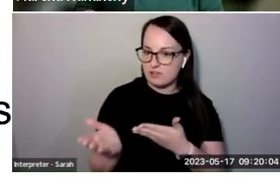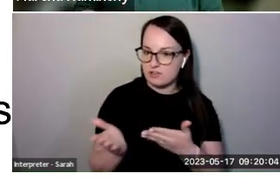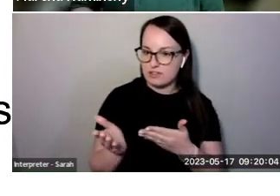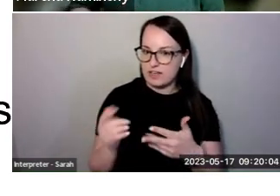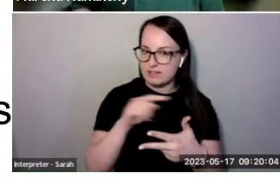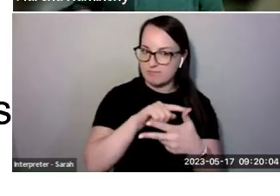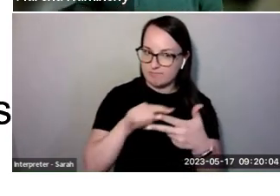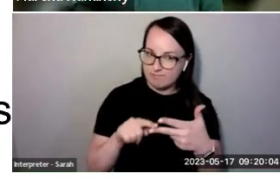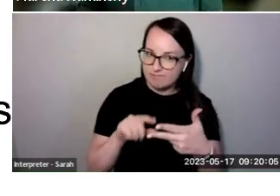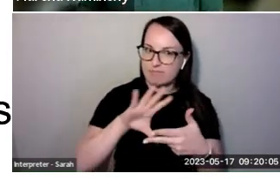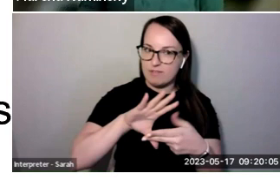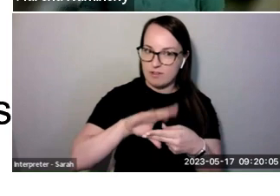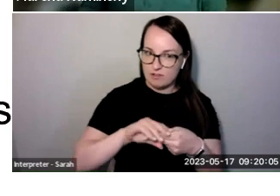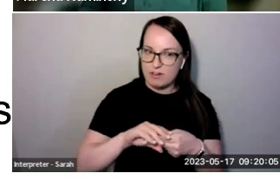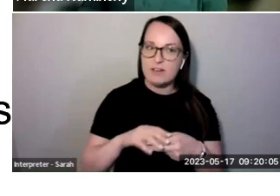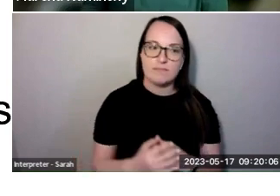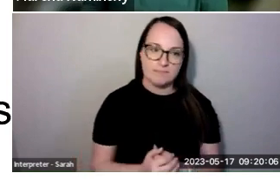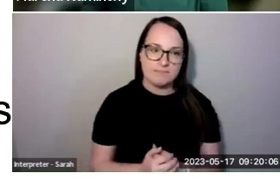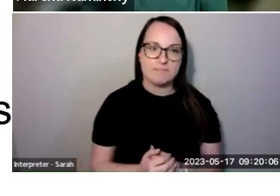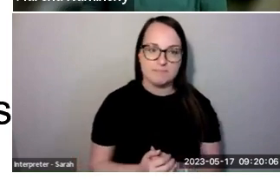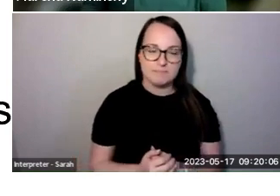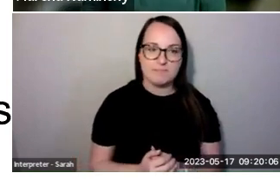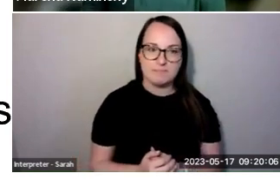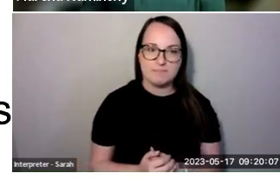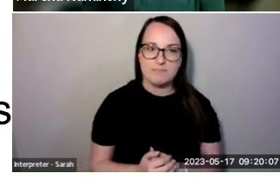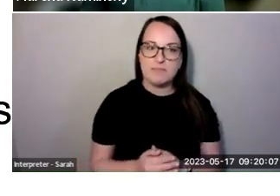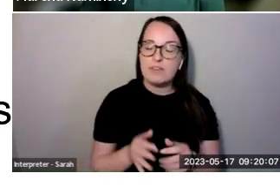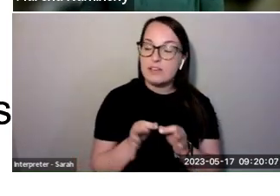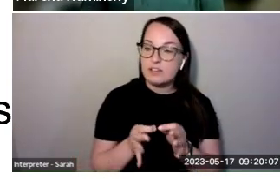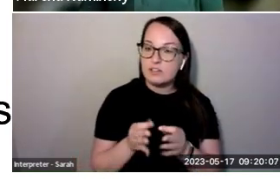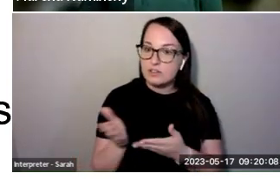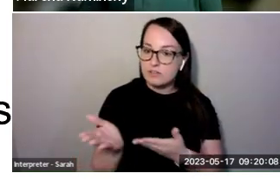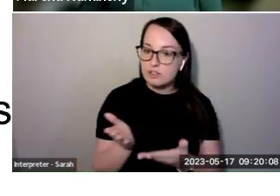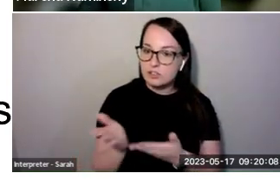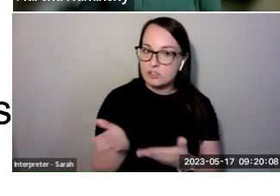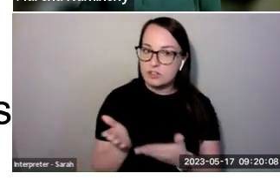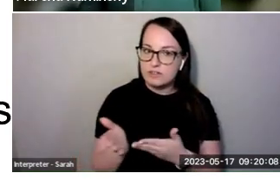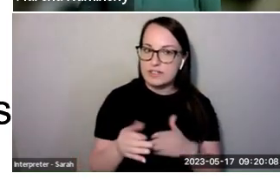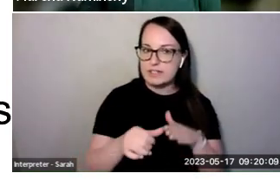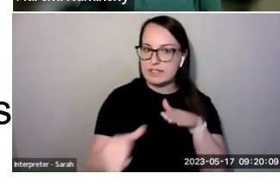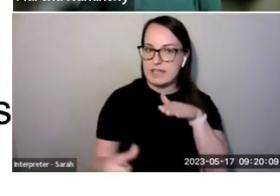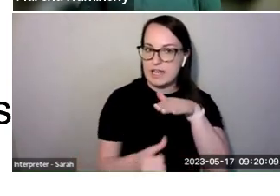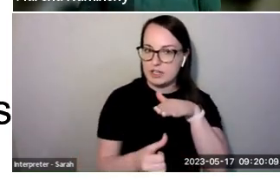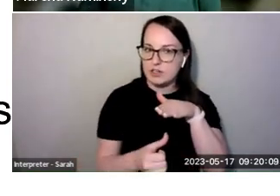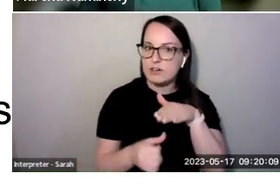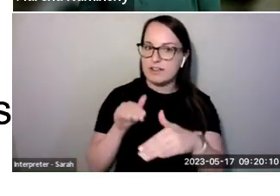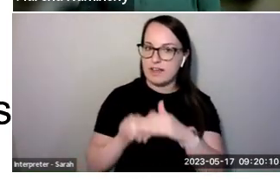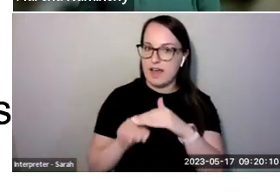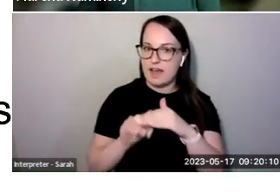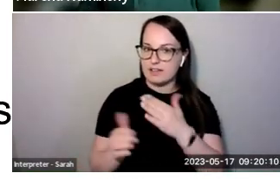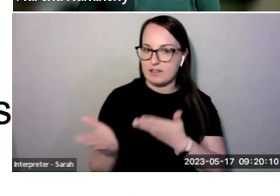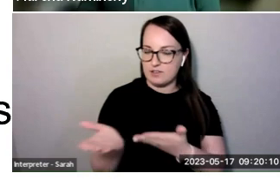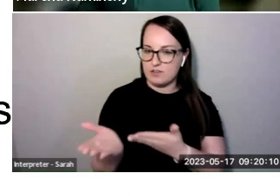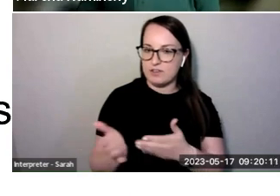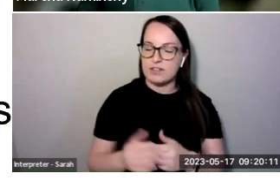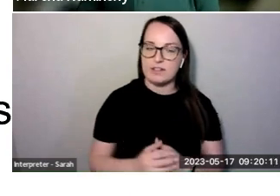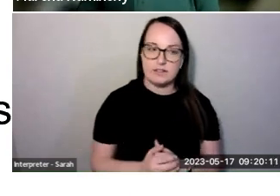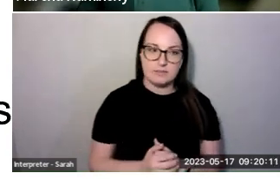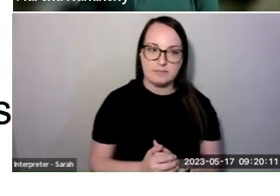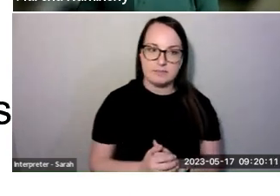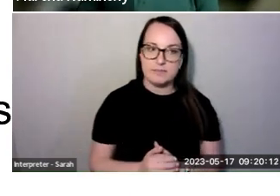programs and accessibility services, so we are an all in one. Interpreting services falls under